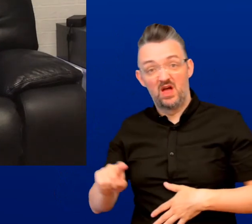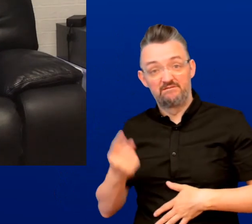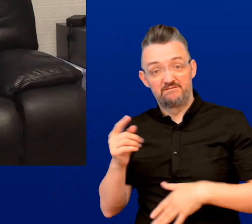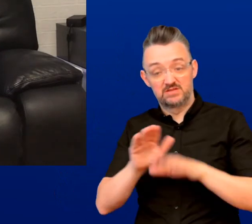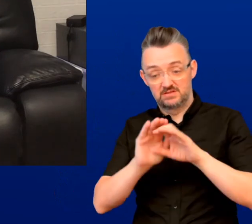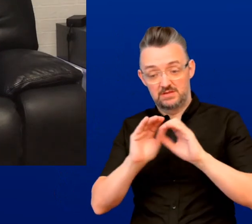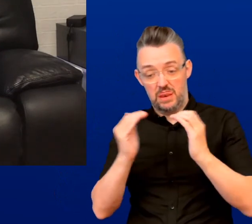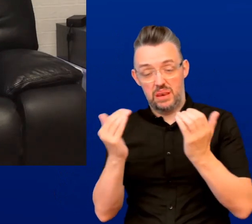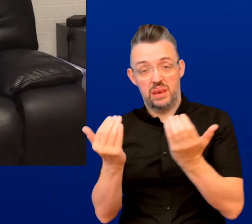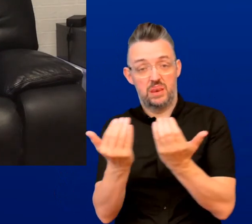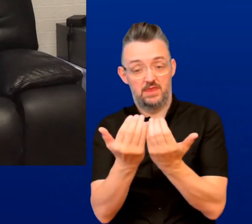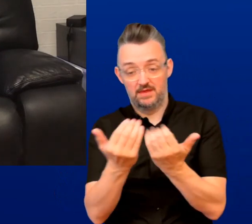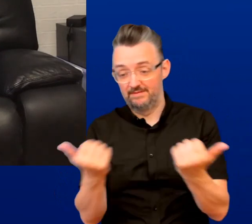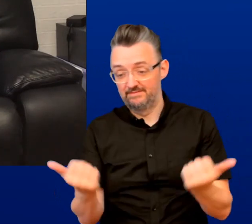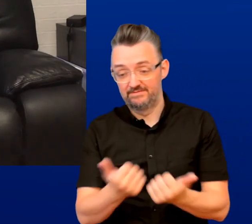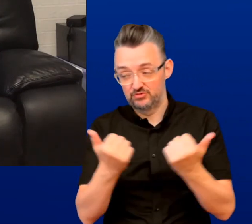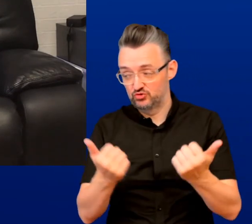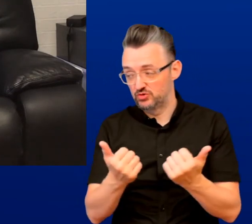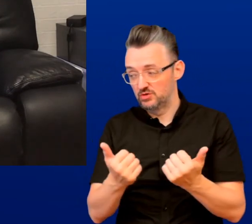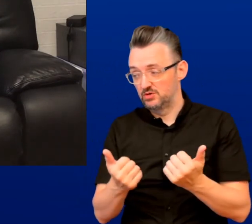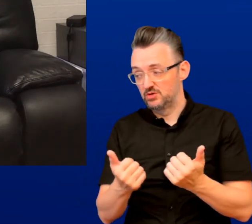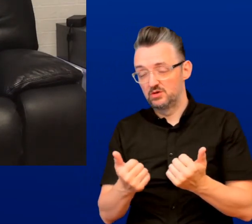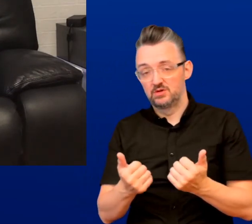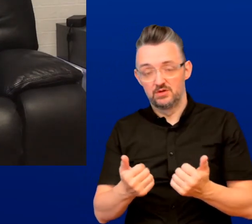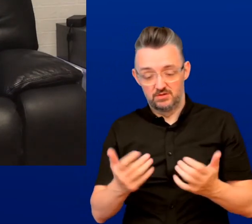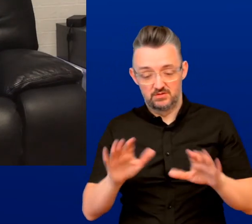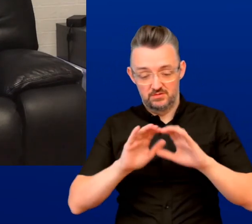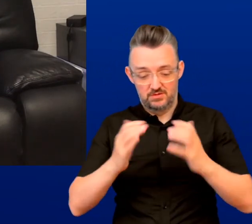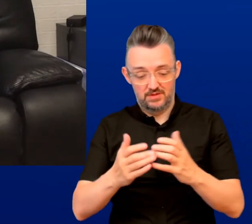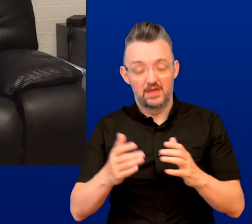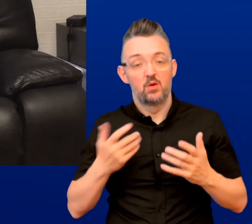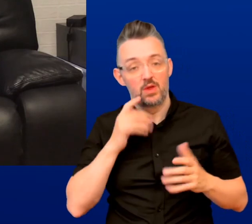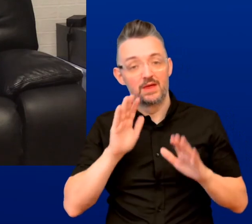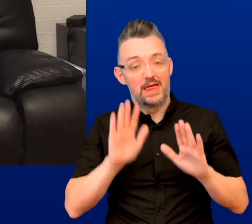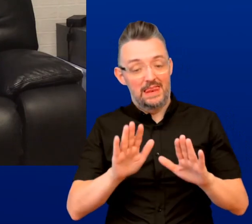I am just putting laying one layer down and leaving it to